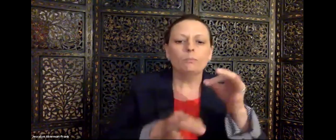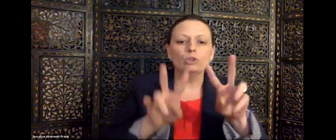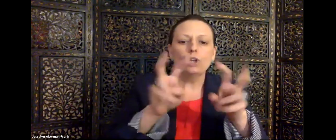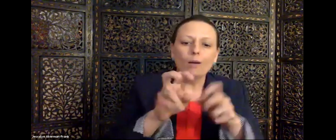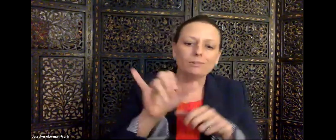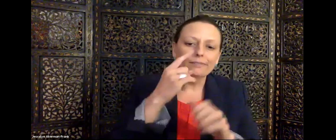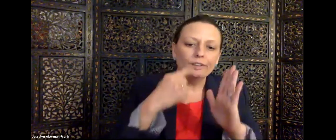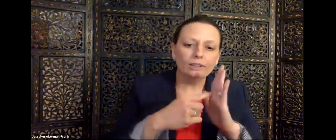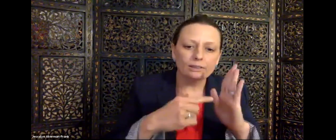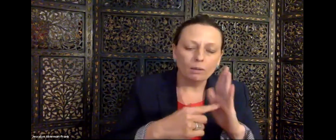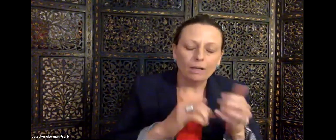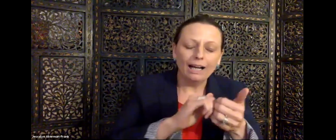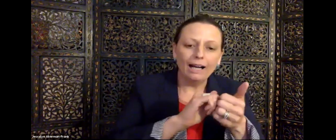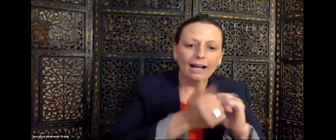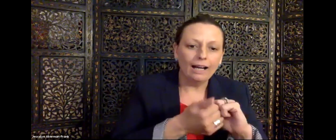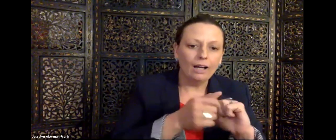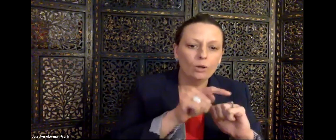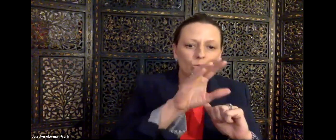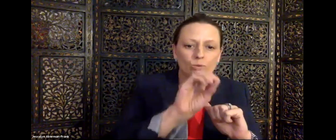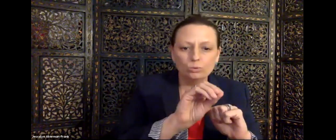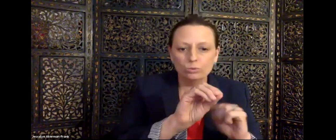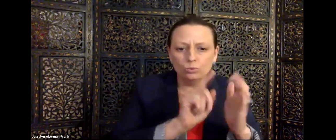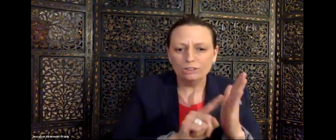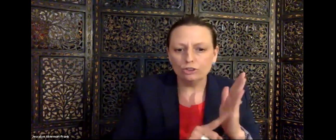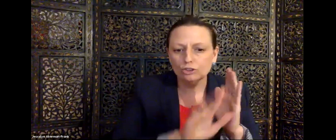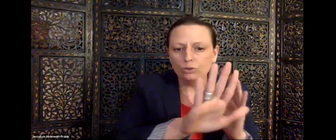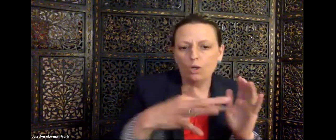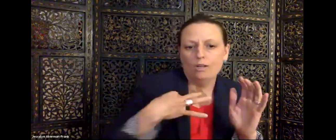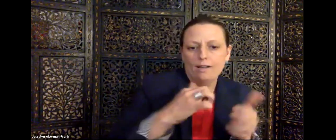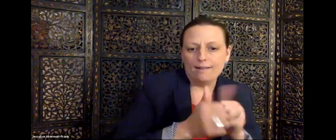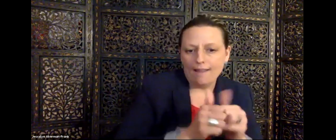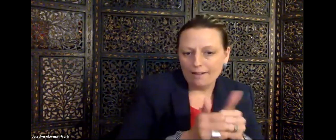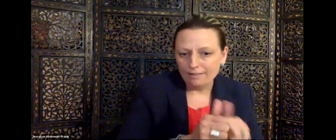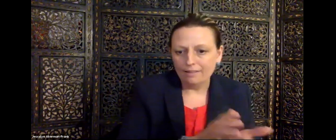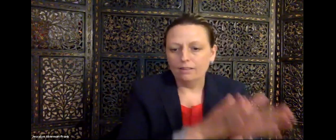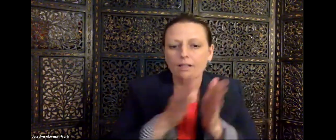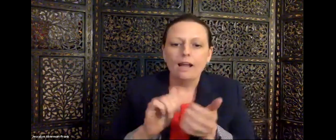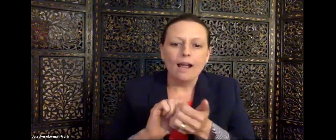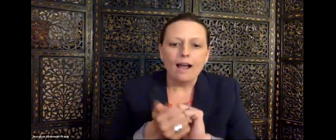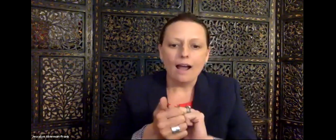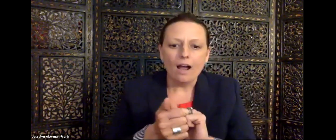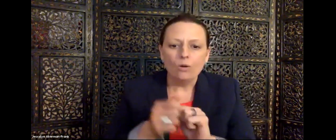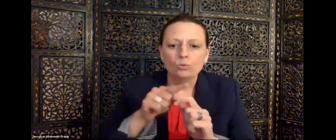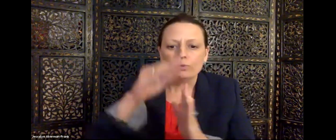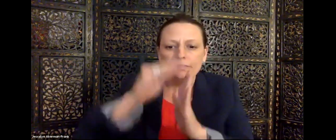We do have several more workshops on how to put in your